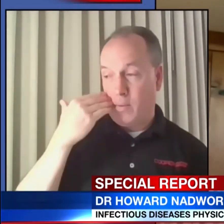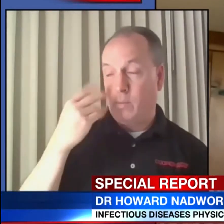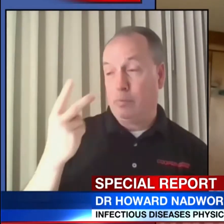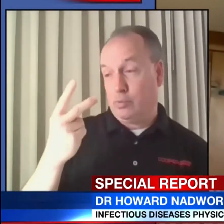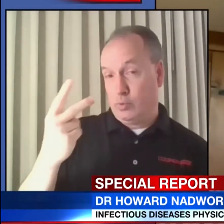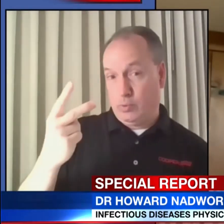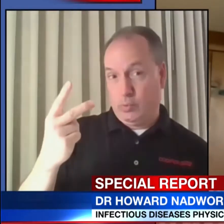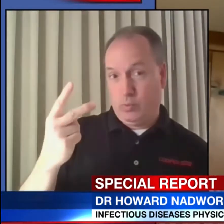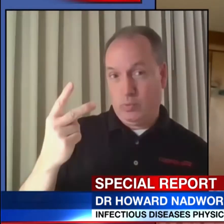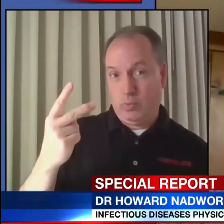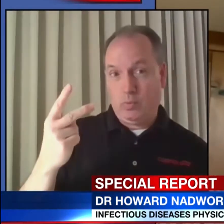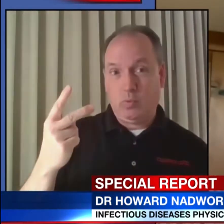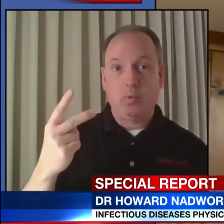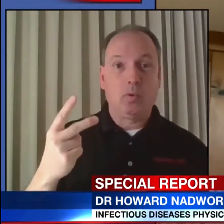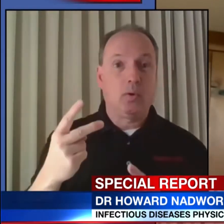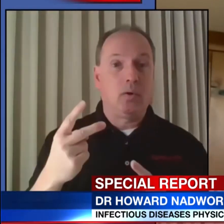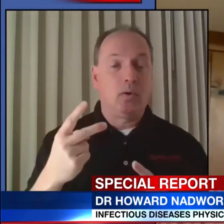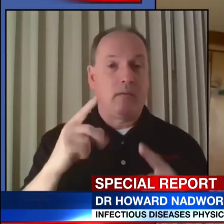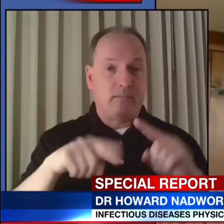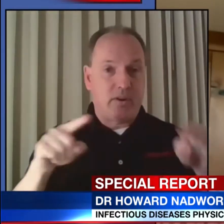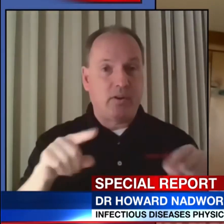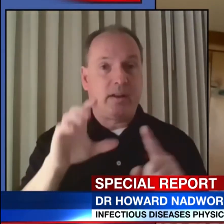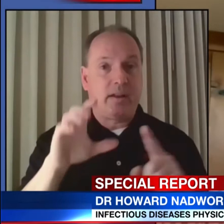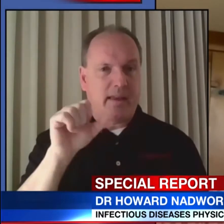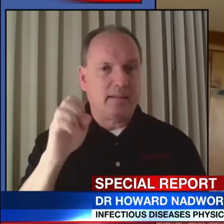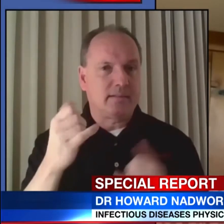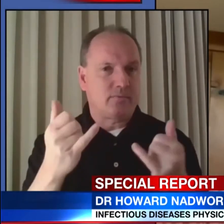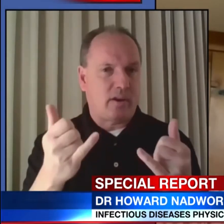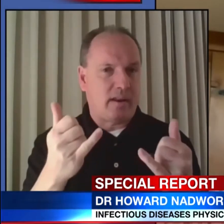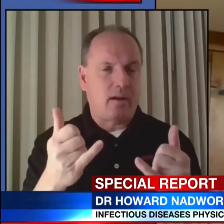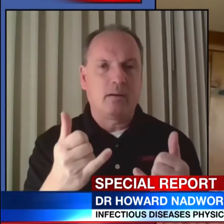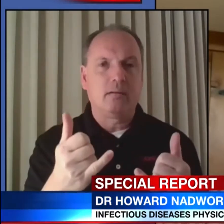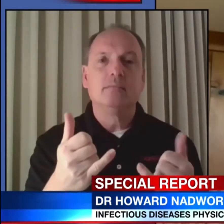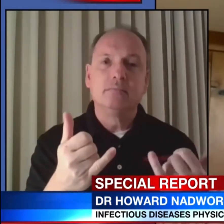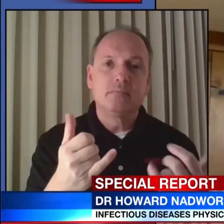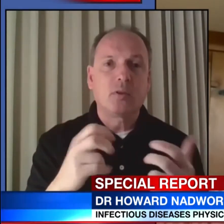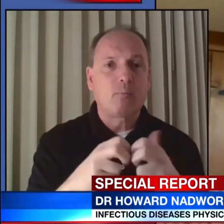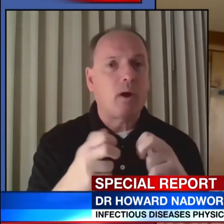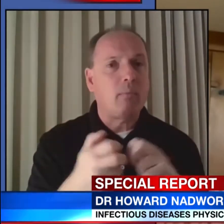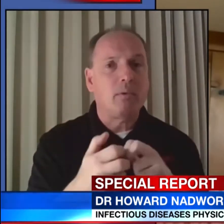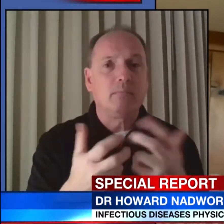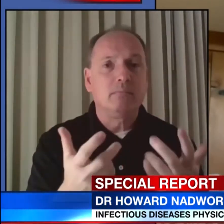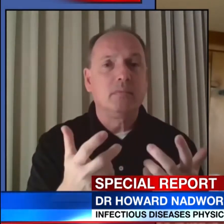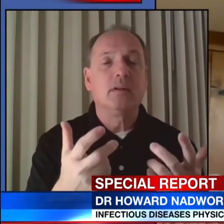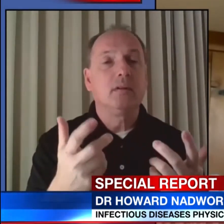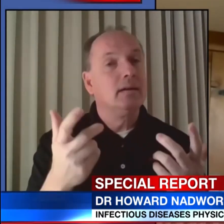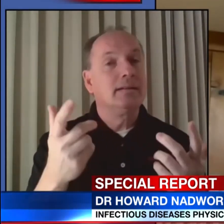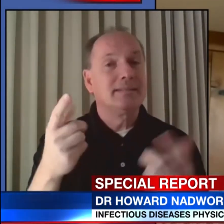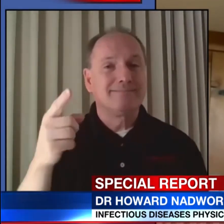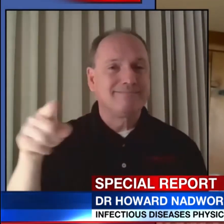YET? I'M AWARE OF TWO CONFIRMED VARIANT CASES.